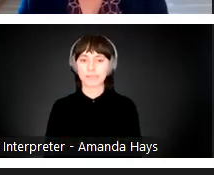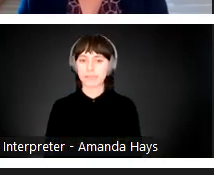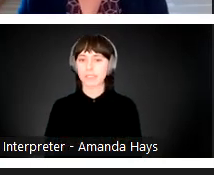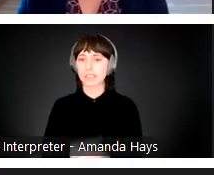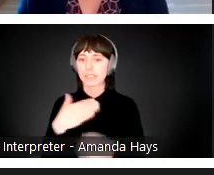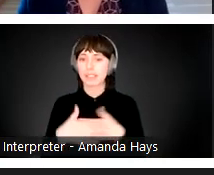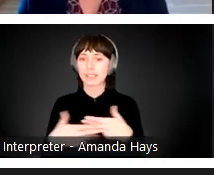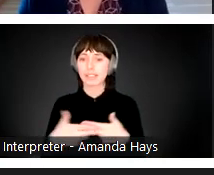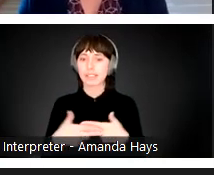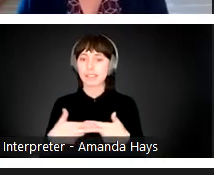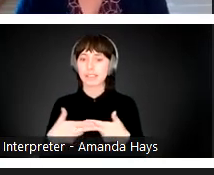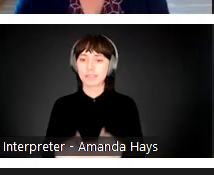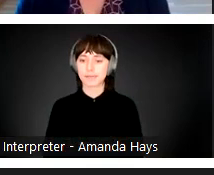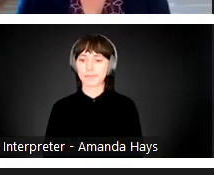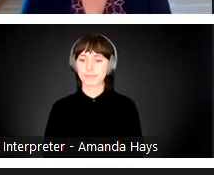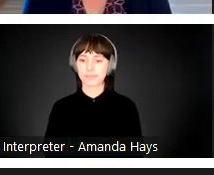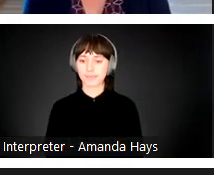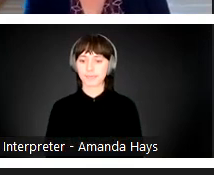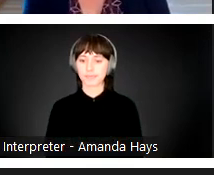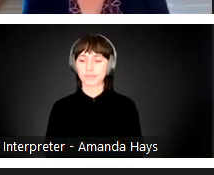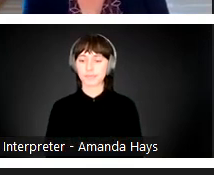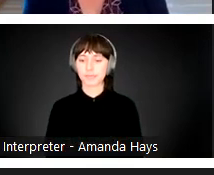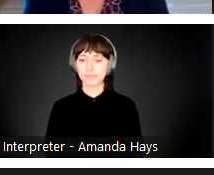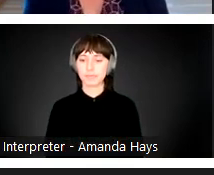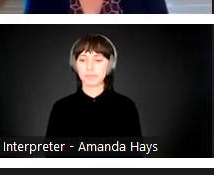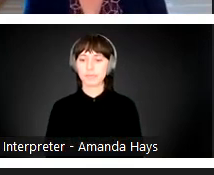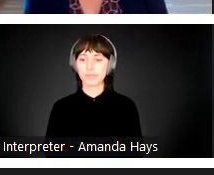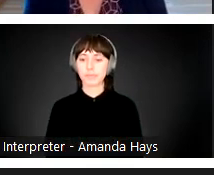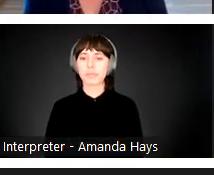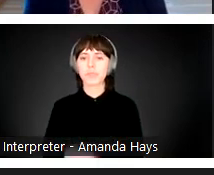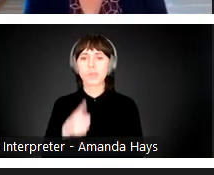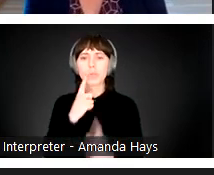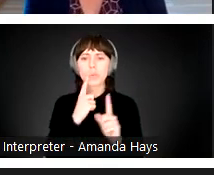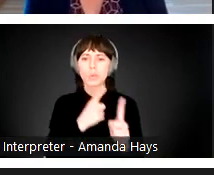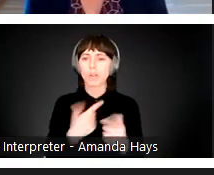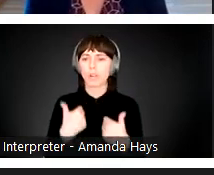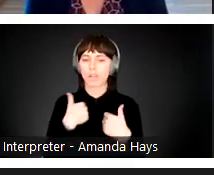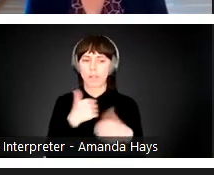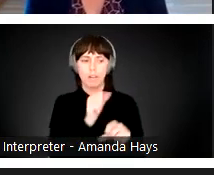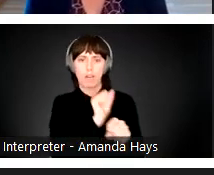And so, if you're seeking employment accommodations,